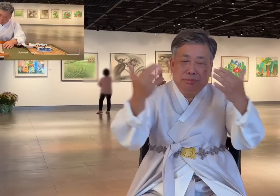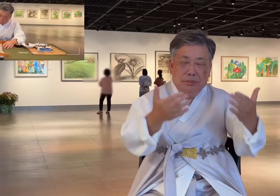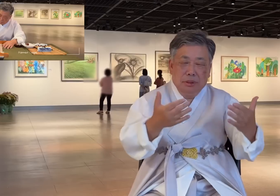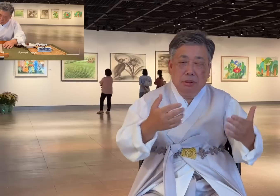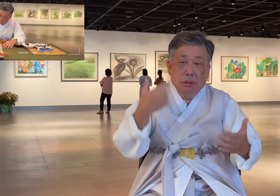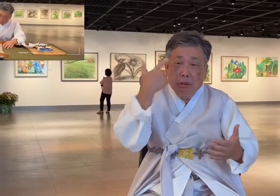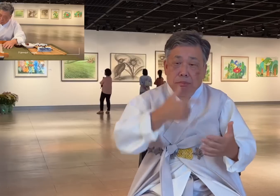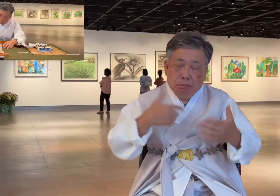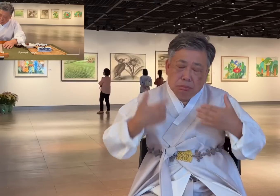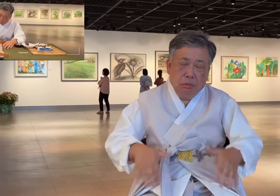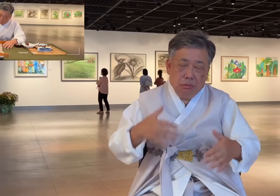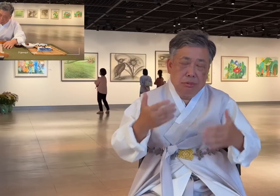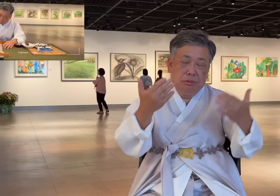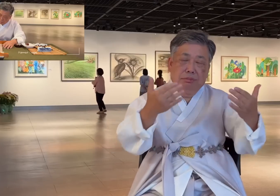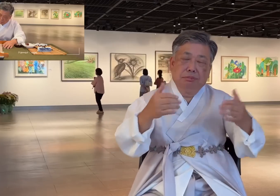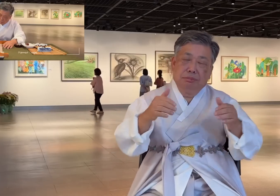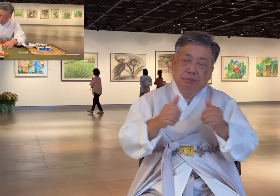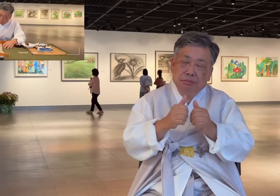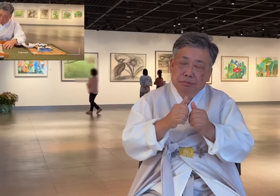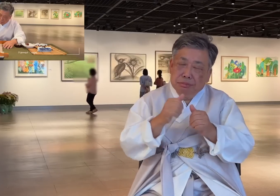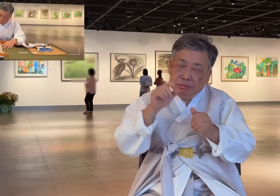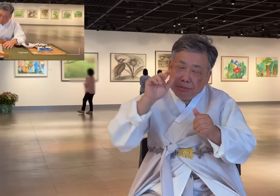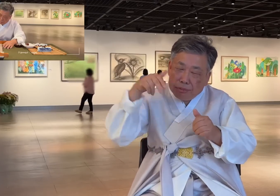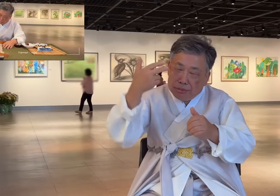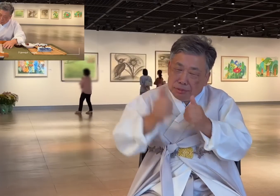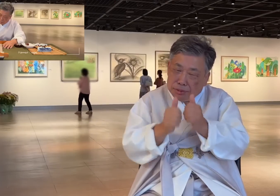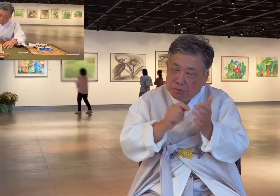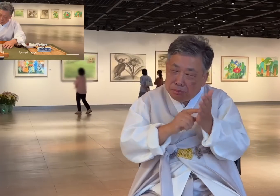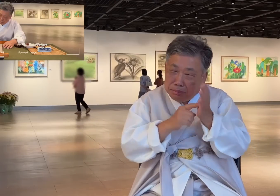as a result of registering and submitting the exam the next week,